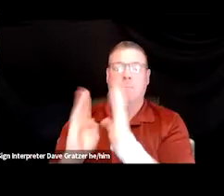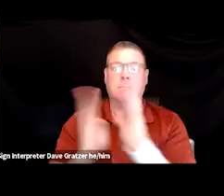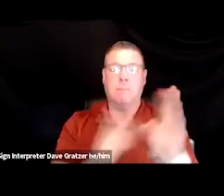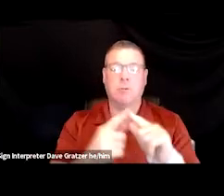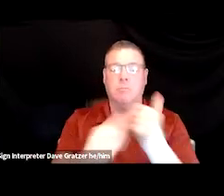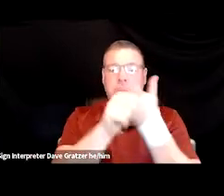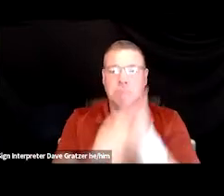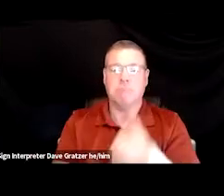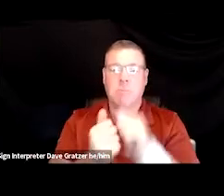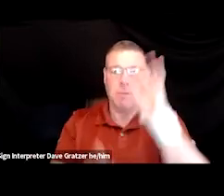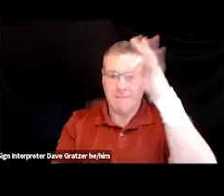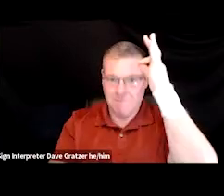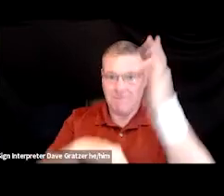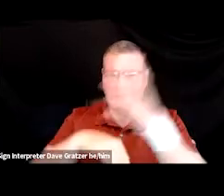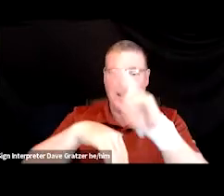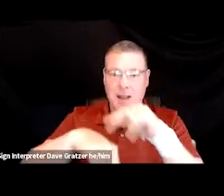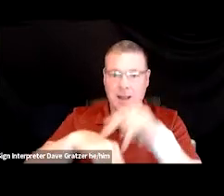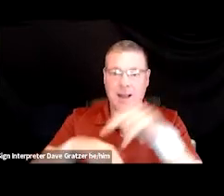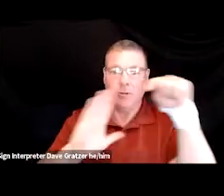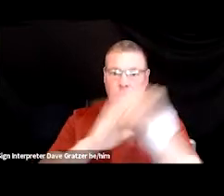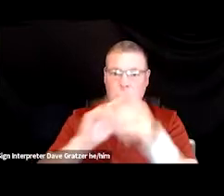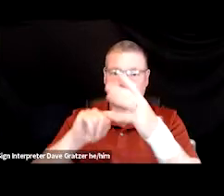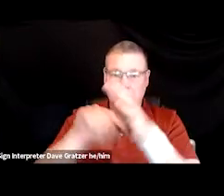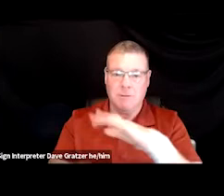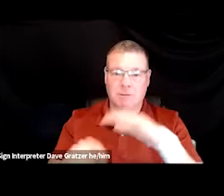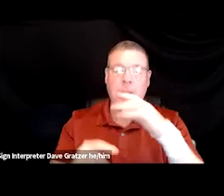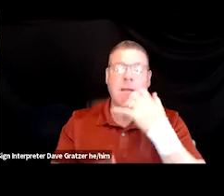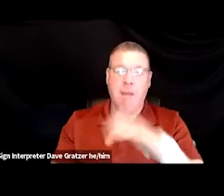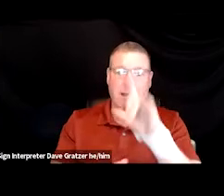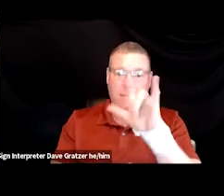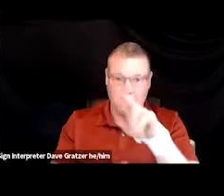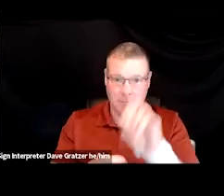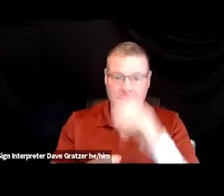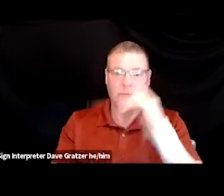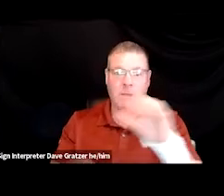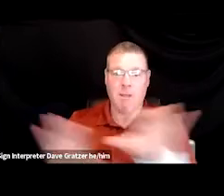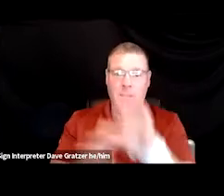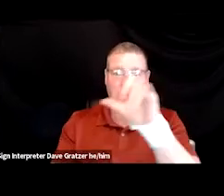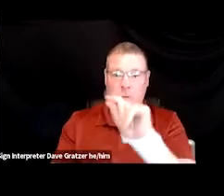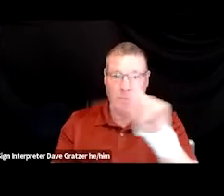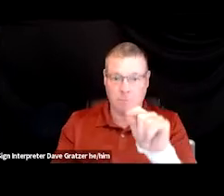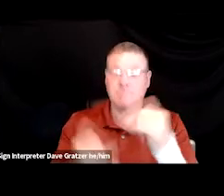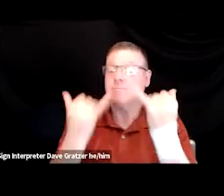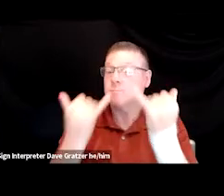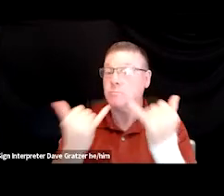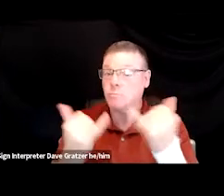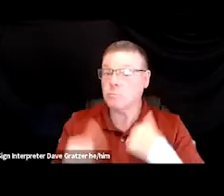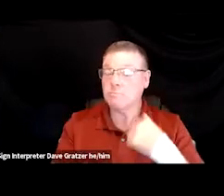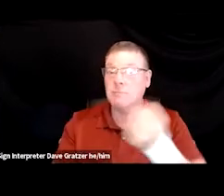the Federal National Suicide Hotline Designation Act of 2020. Currently we've been holding meetings,